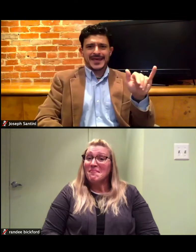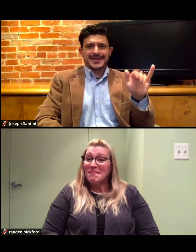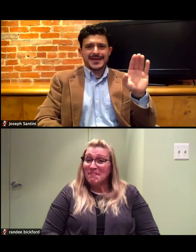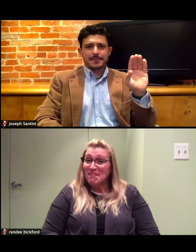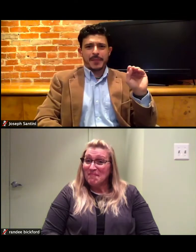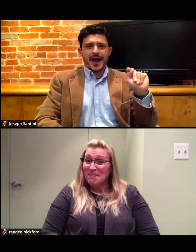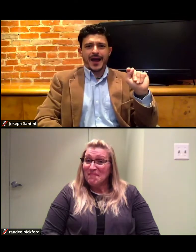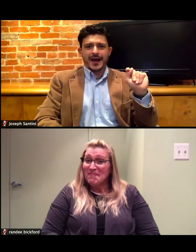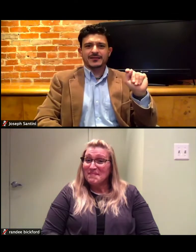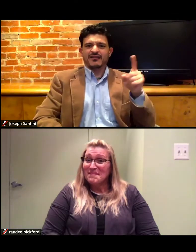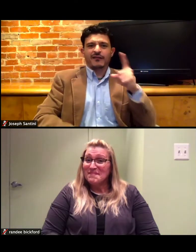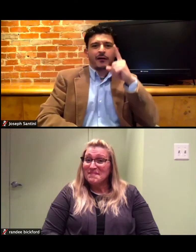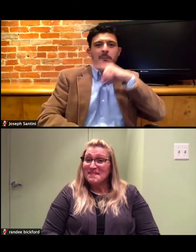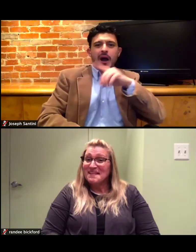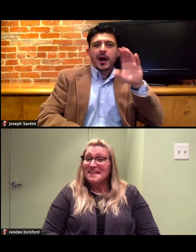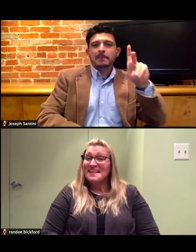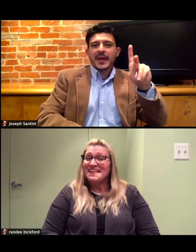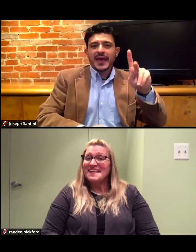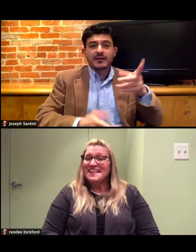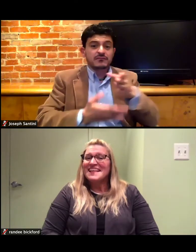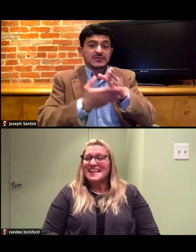There are some free apps like Bankaroo and Piggybot